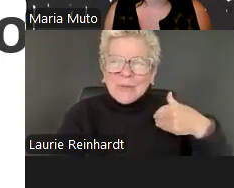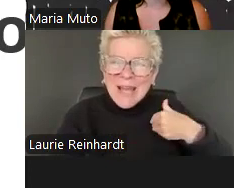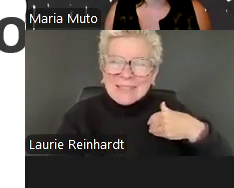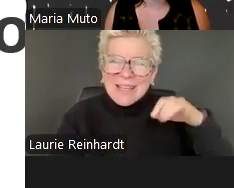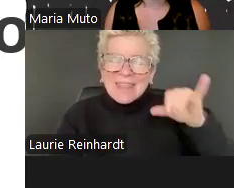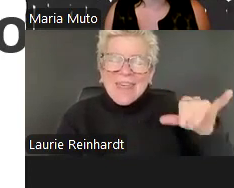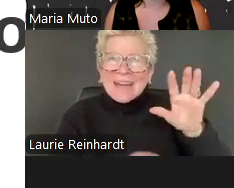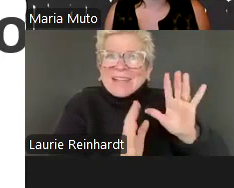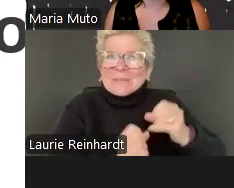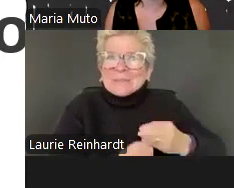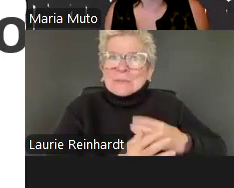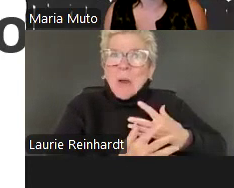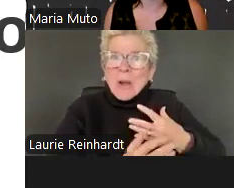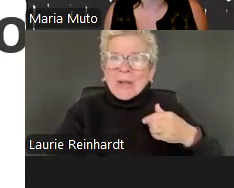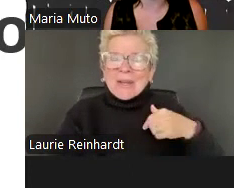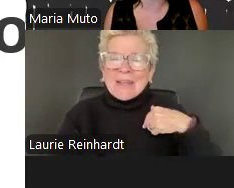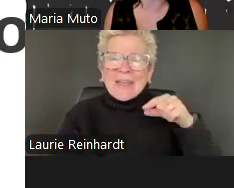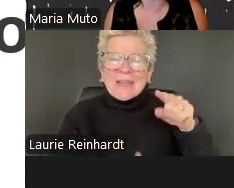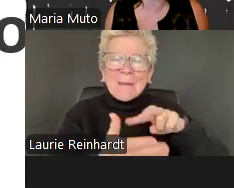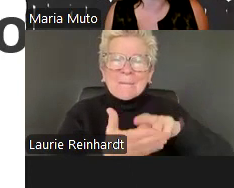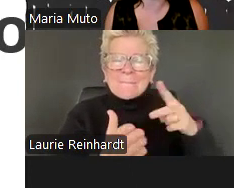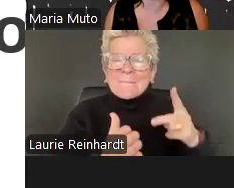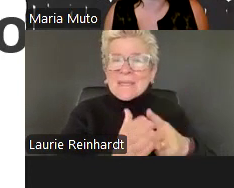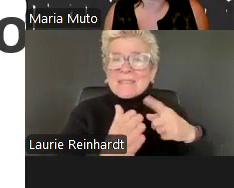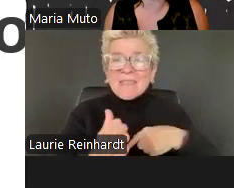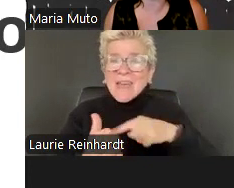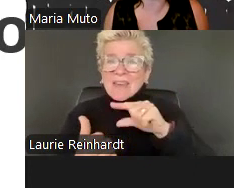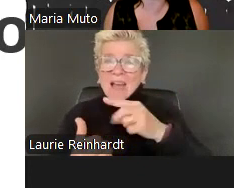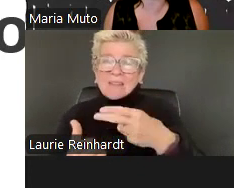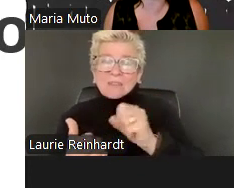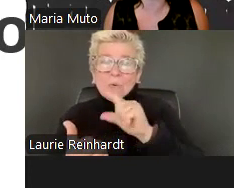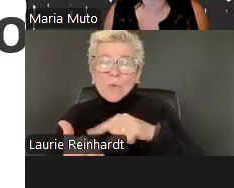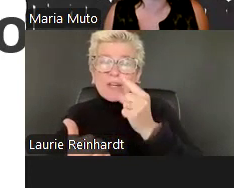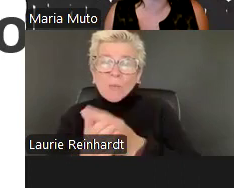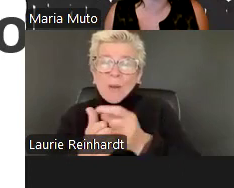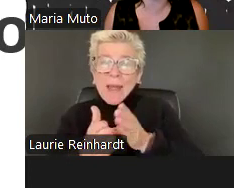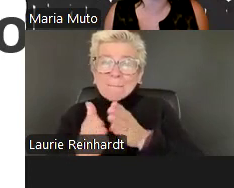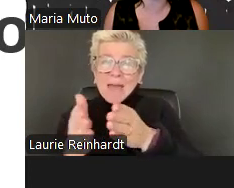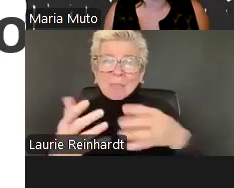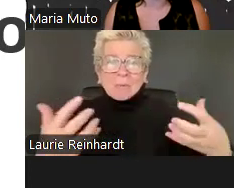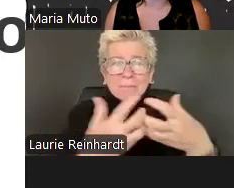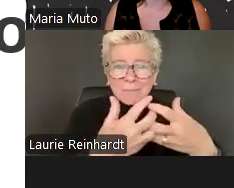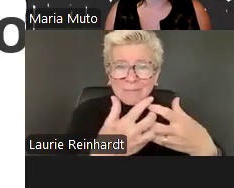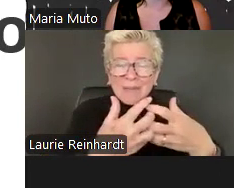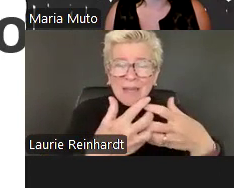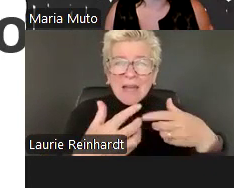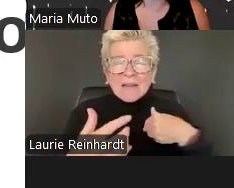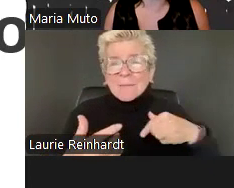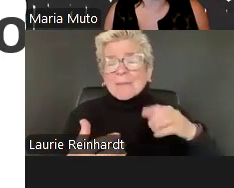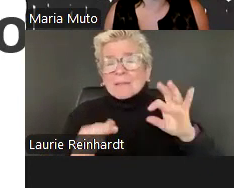the corresponding graduation pathway can act as this amazing Advantage as they pursue